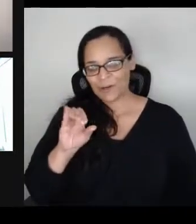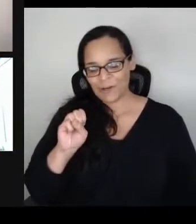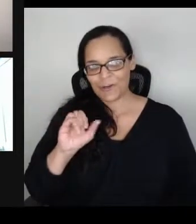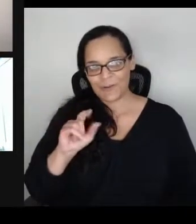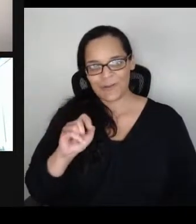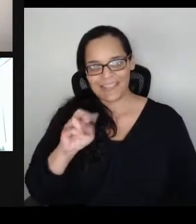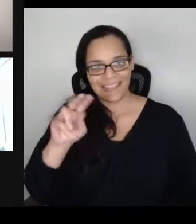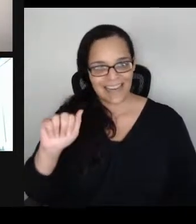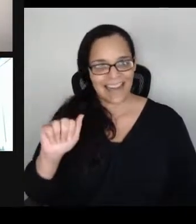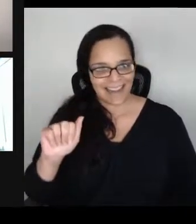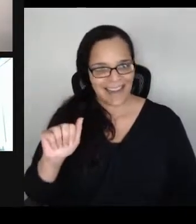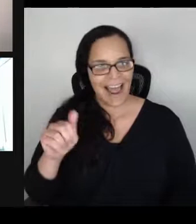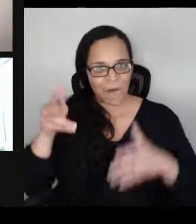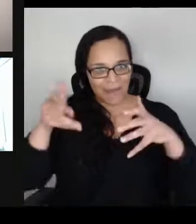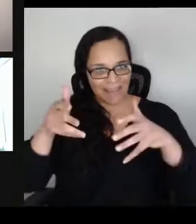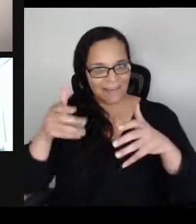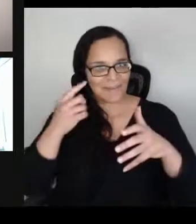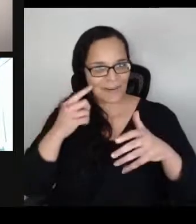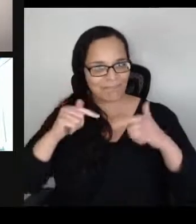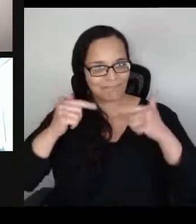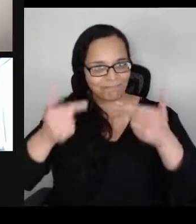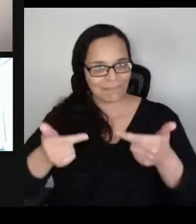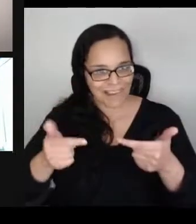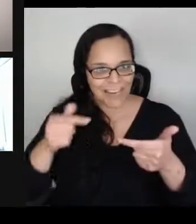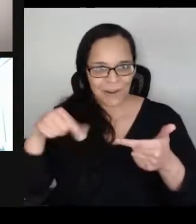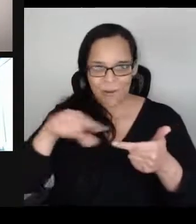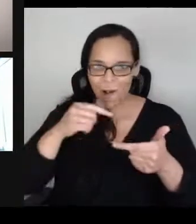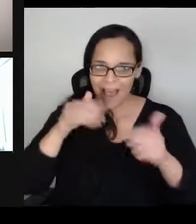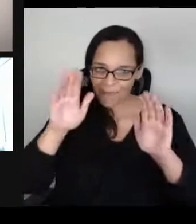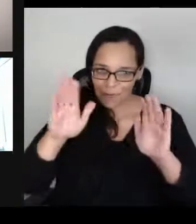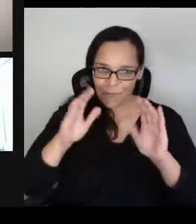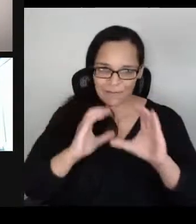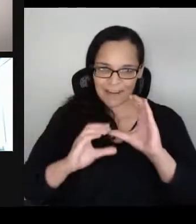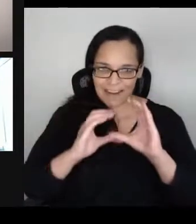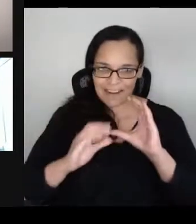and you all have a wonderful conversation and I'll see you in about 60 minutes.